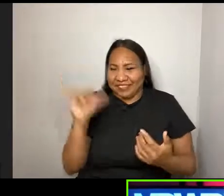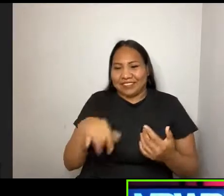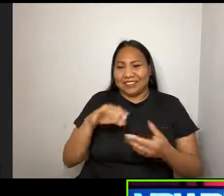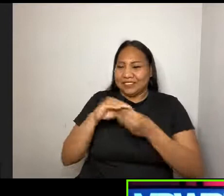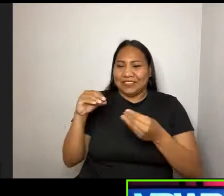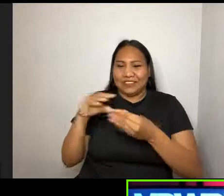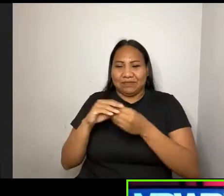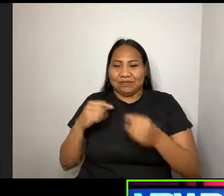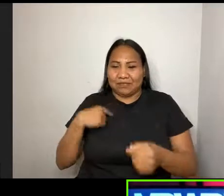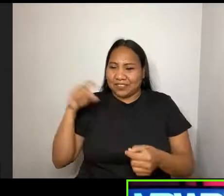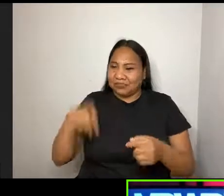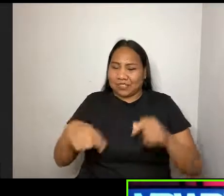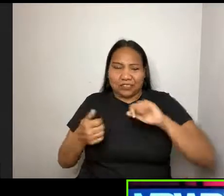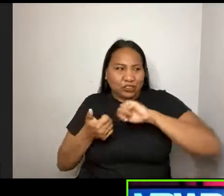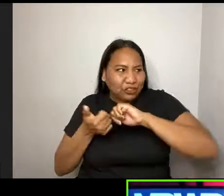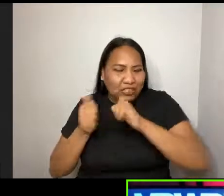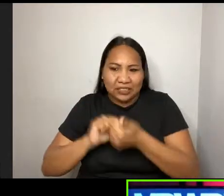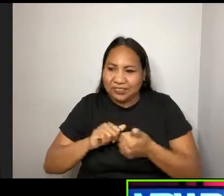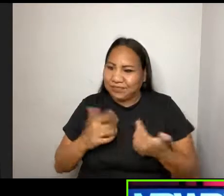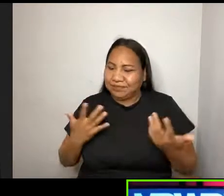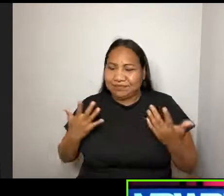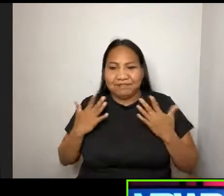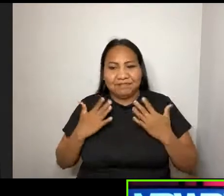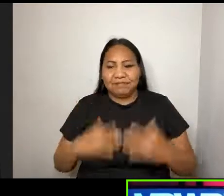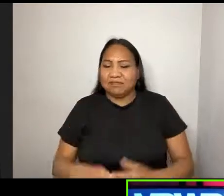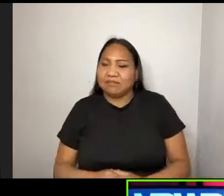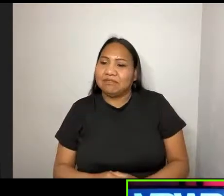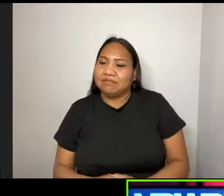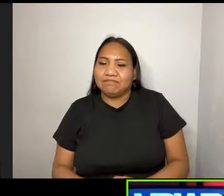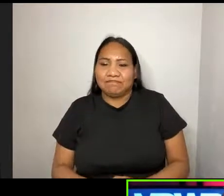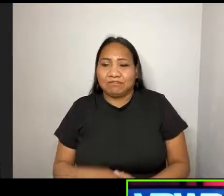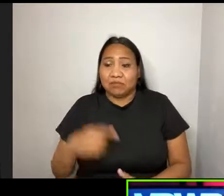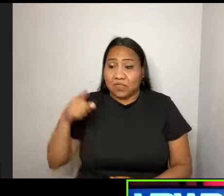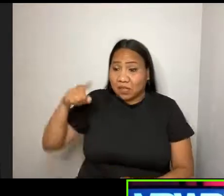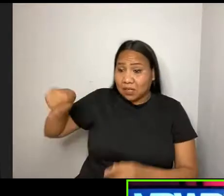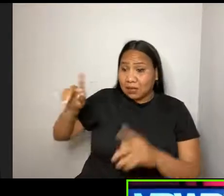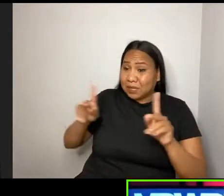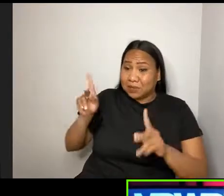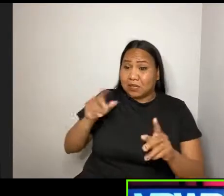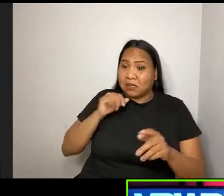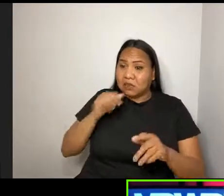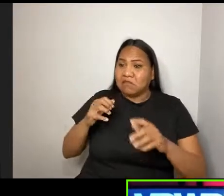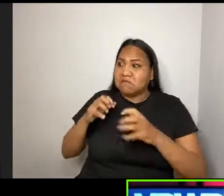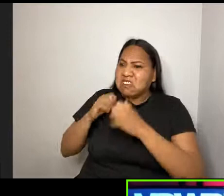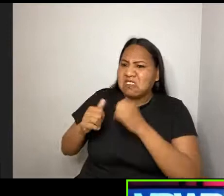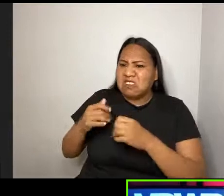encountering these hostile people. If you are living in your house and people barge in,